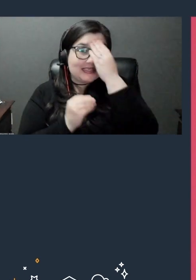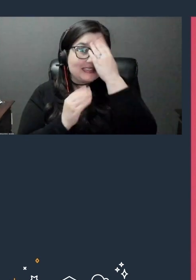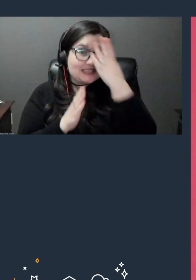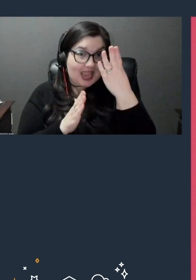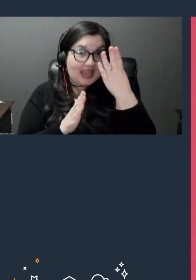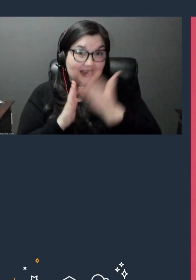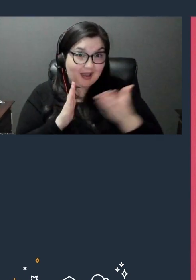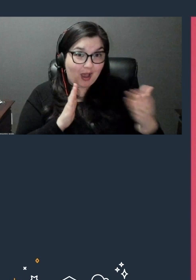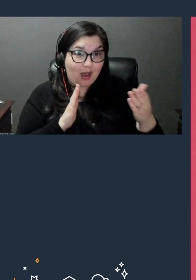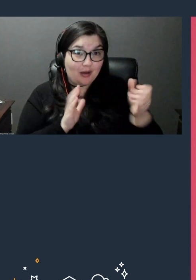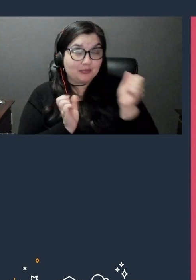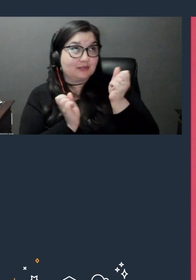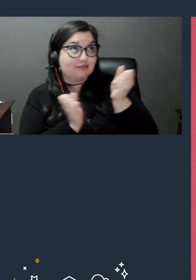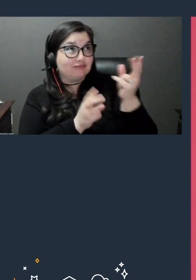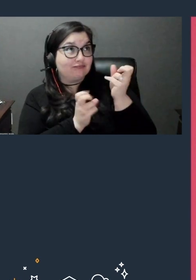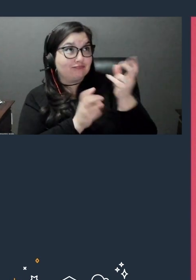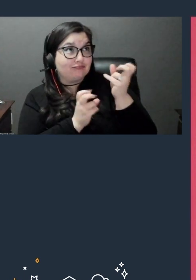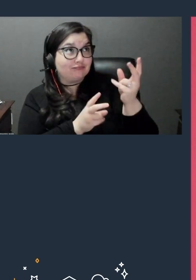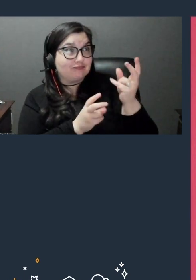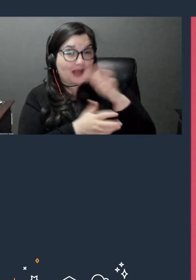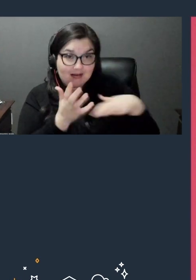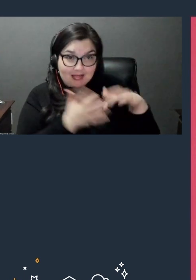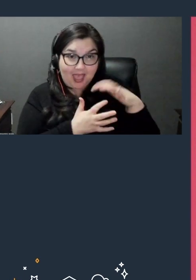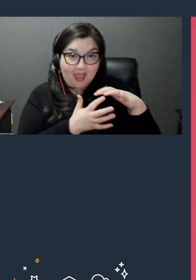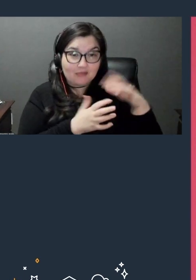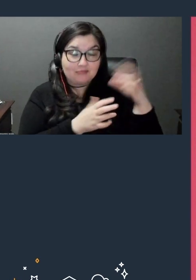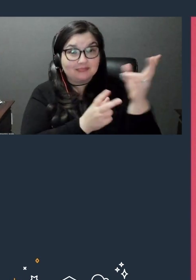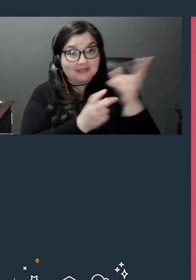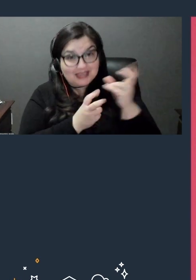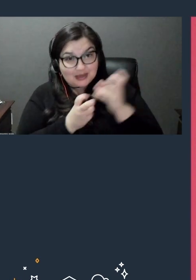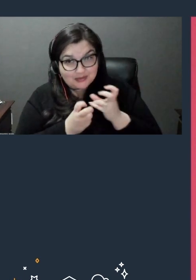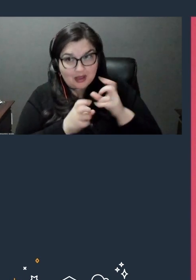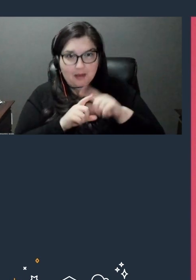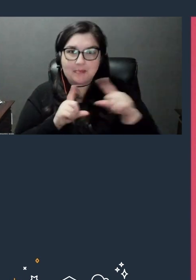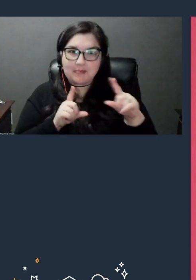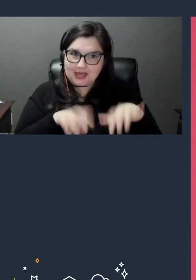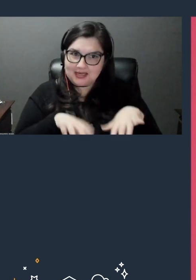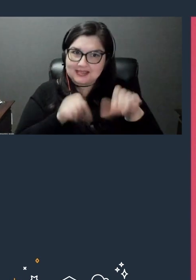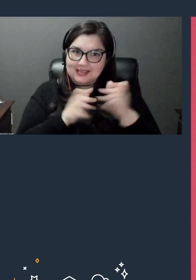get data objects out of the cloud, but it actually takes a lot of work to make sure